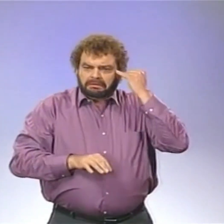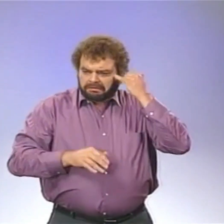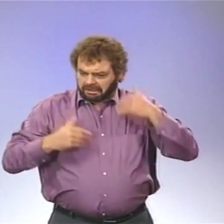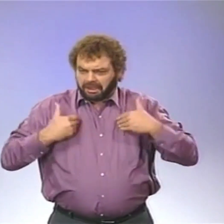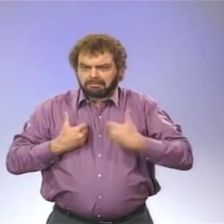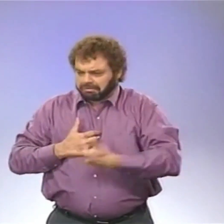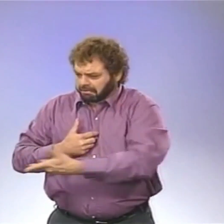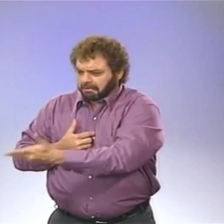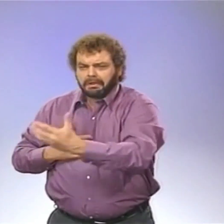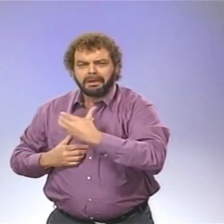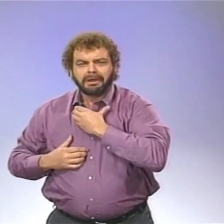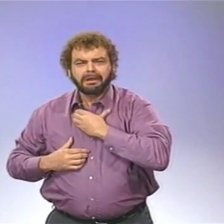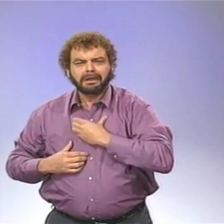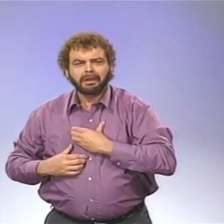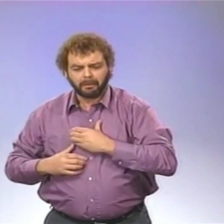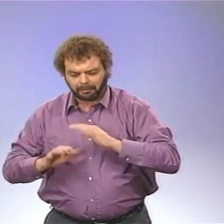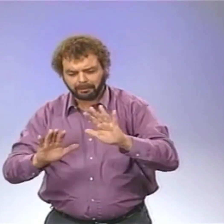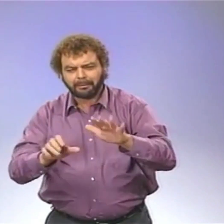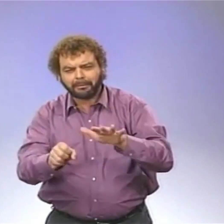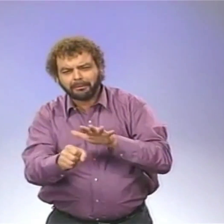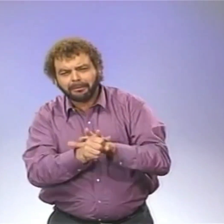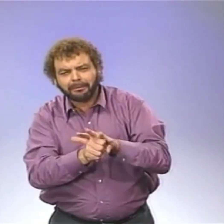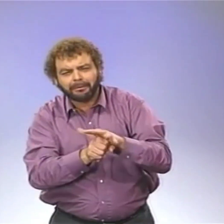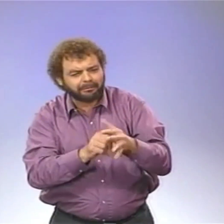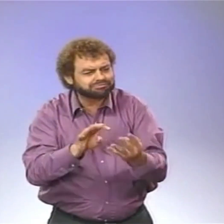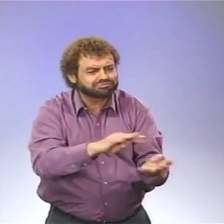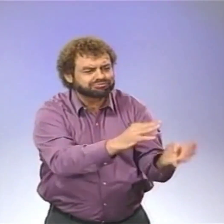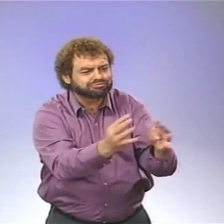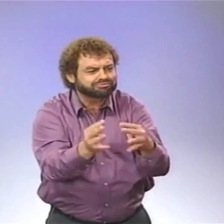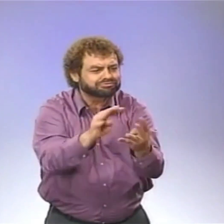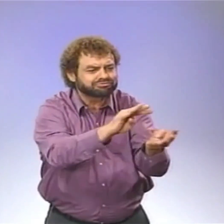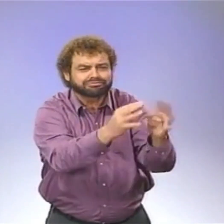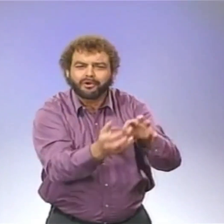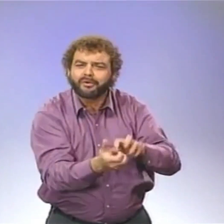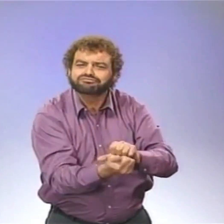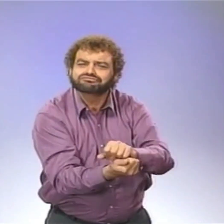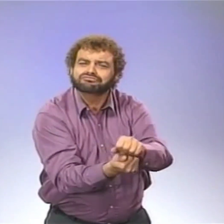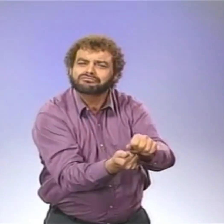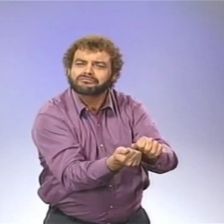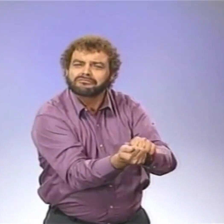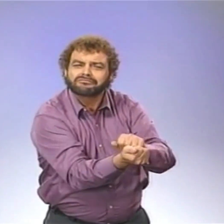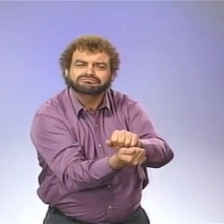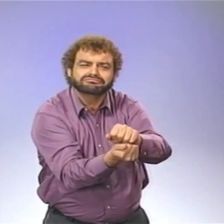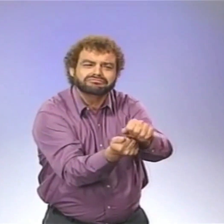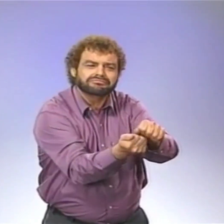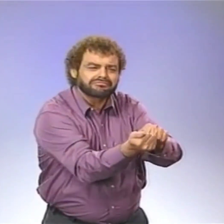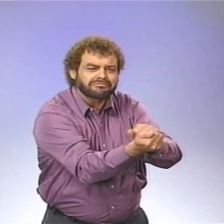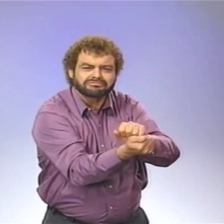every seed bearing plant on the face of the whole earth, and every tree tree that has fruit and seed in it. They will be